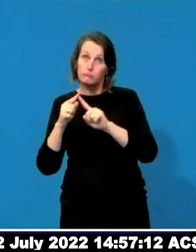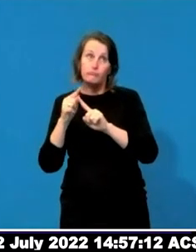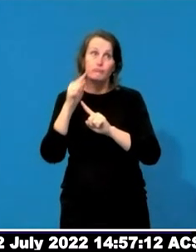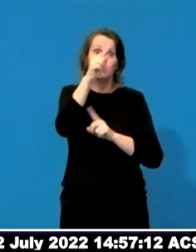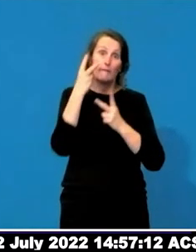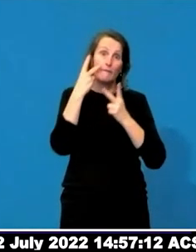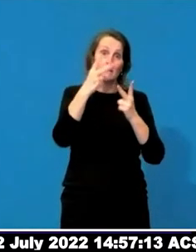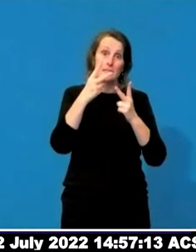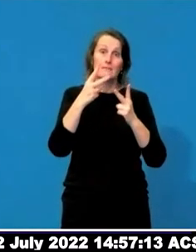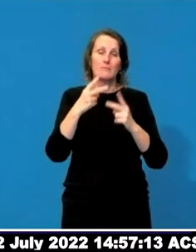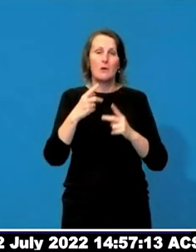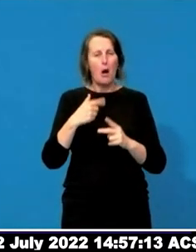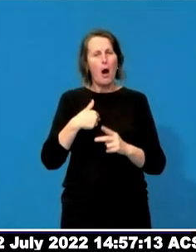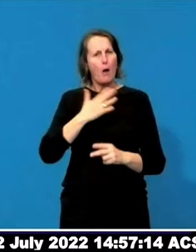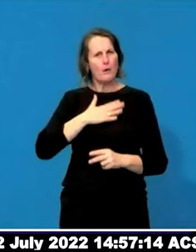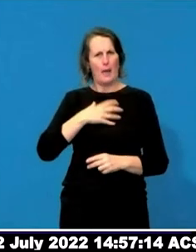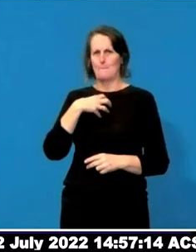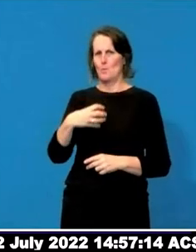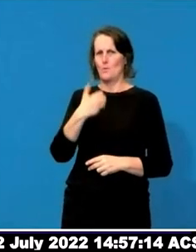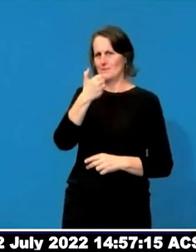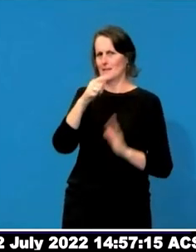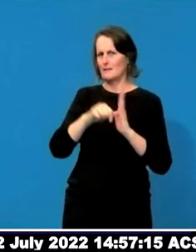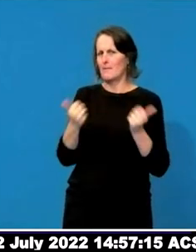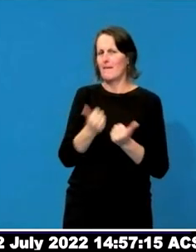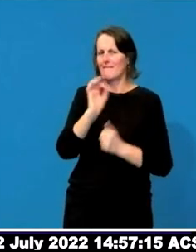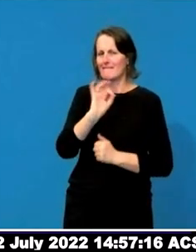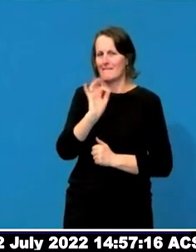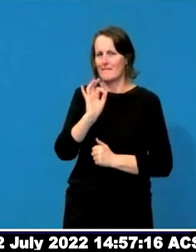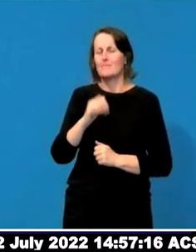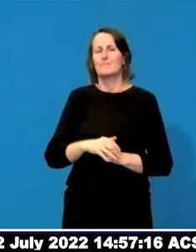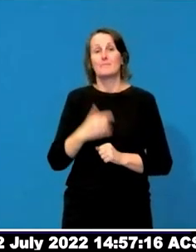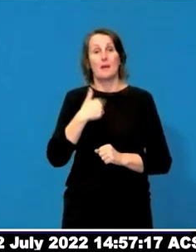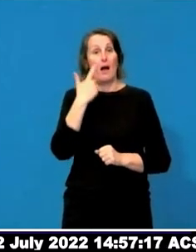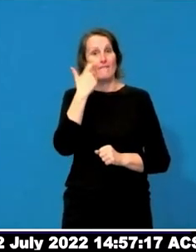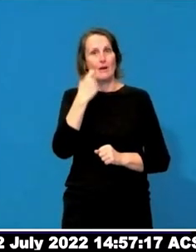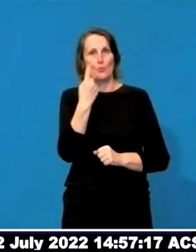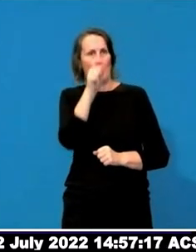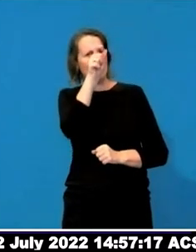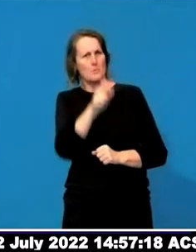I have found an amazing - amazing person who I've employed in Aurukun now.